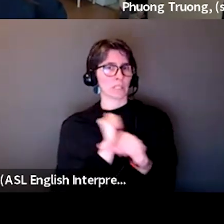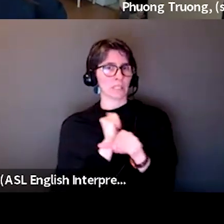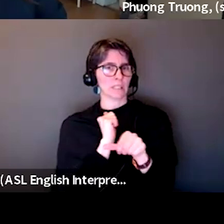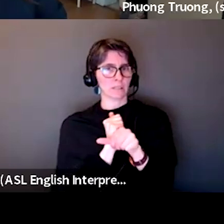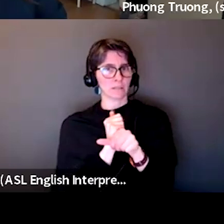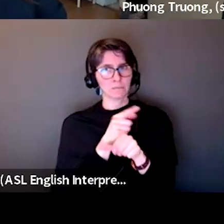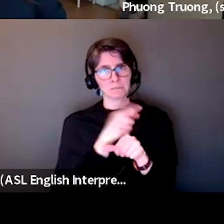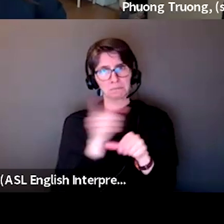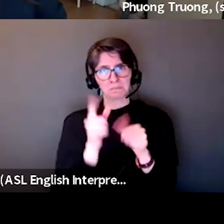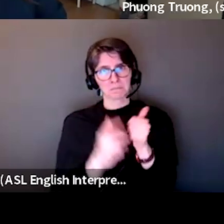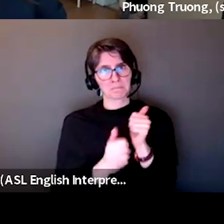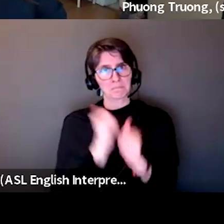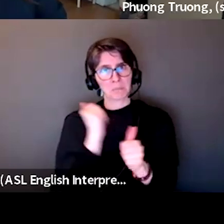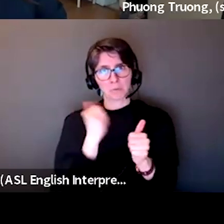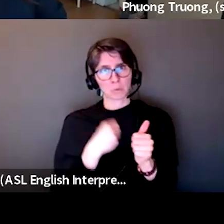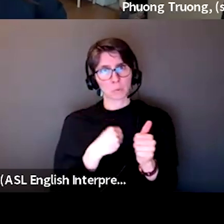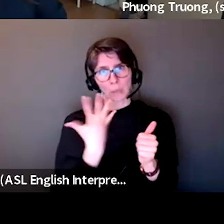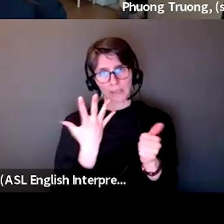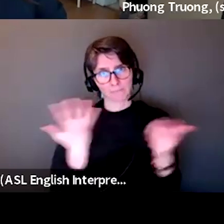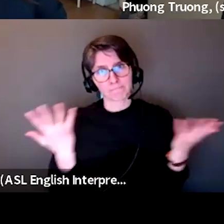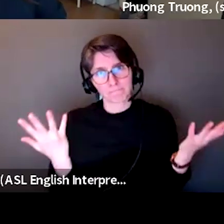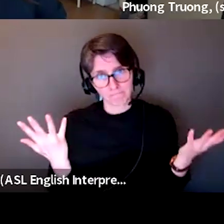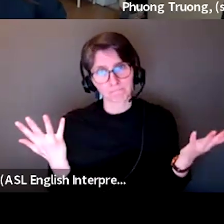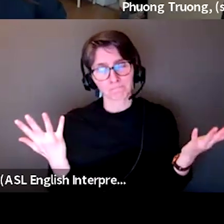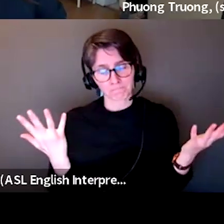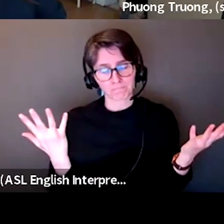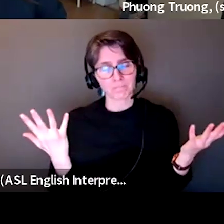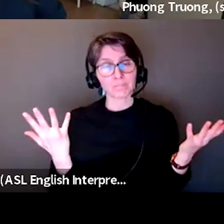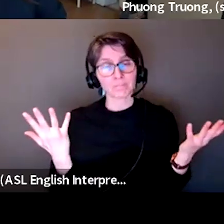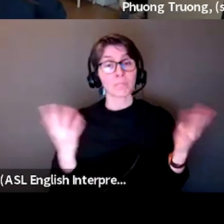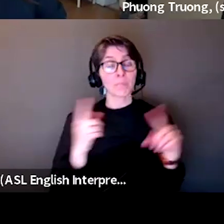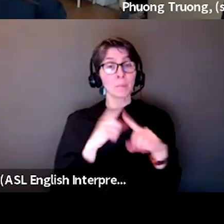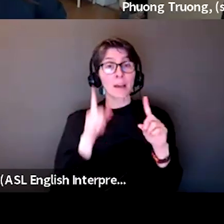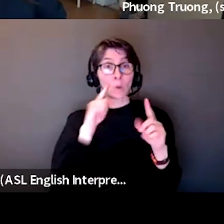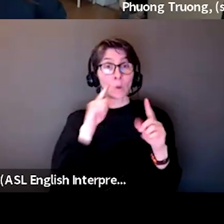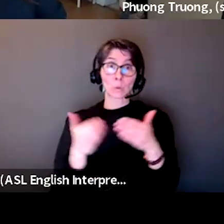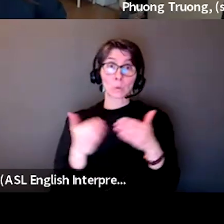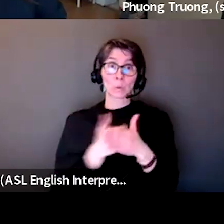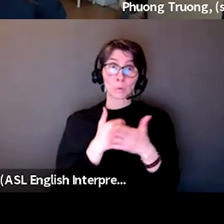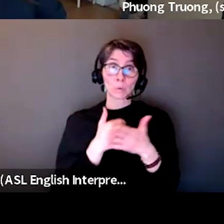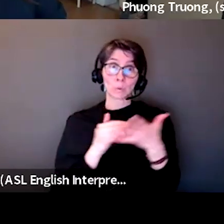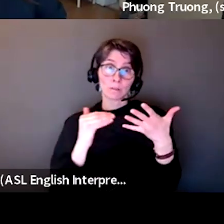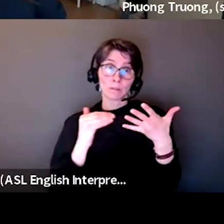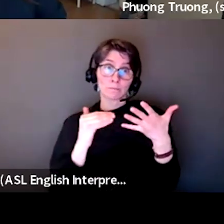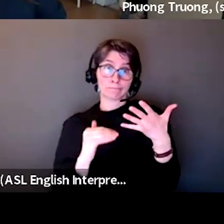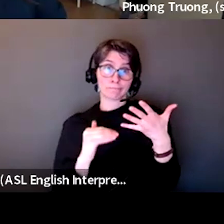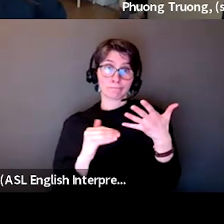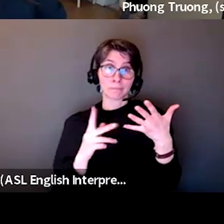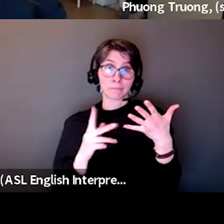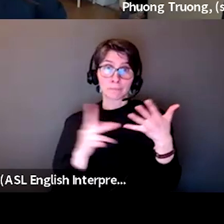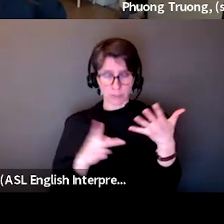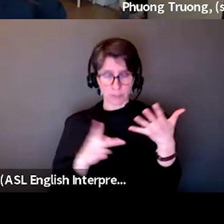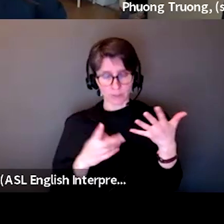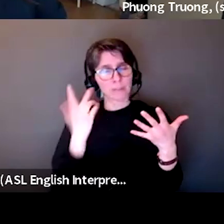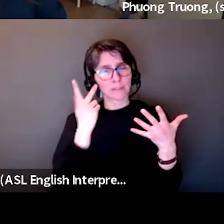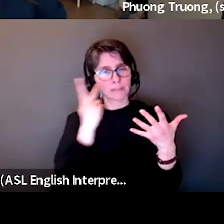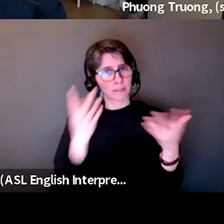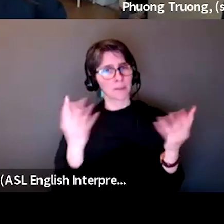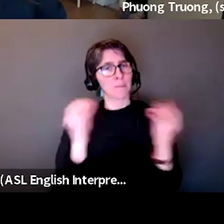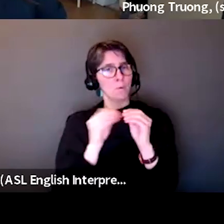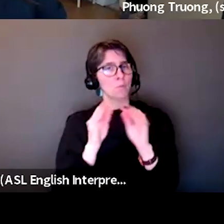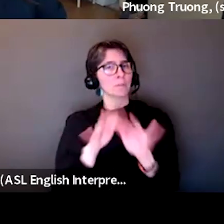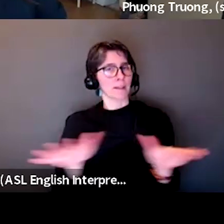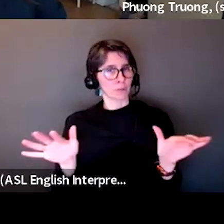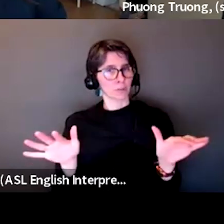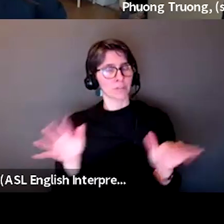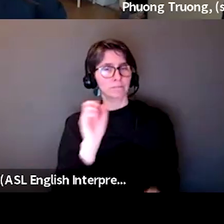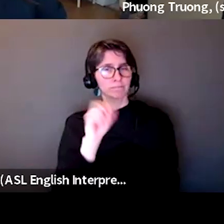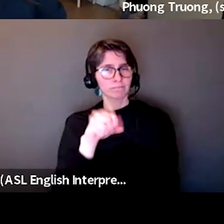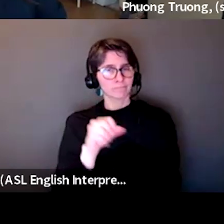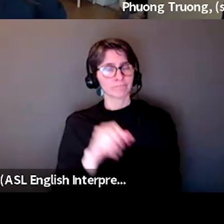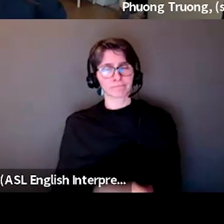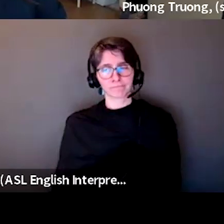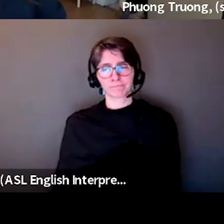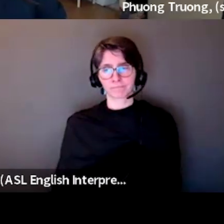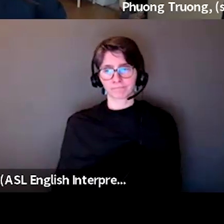predominantly white. But for those entry-level positions, there is a lot more diversity overall.